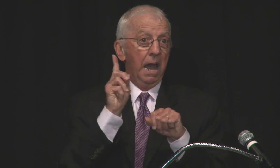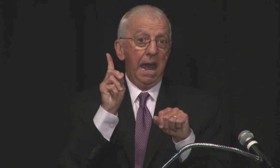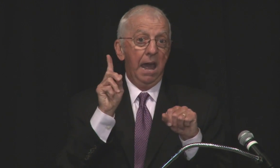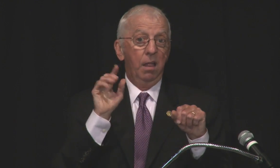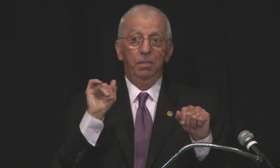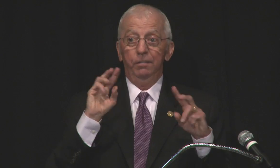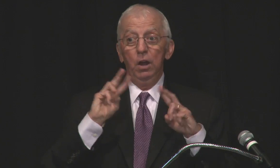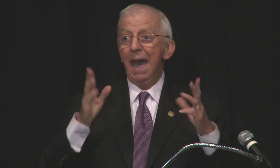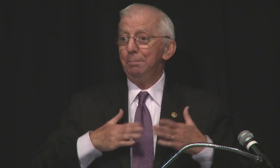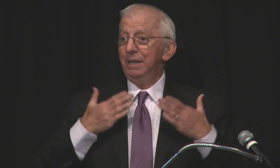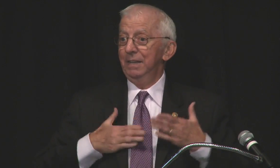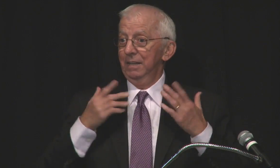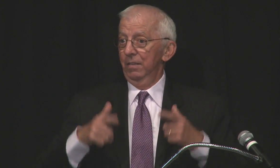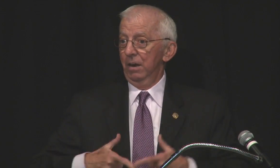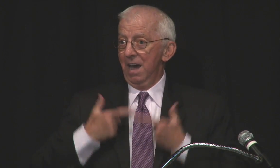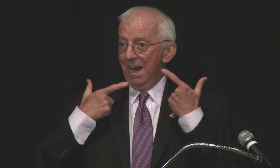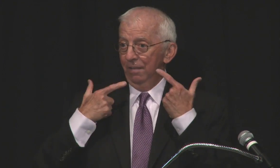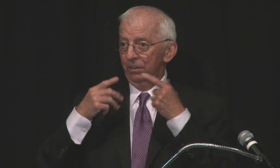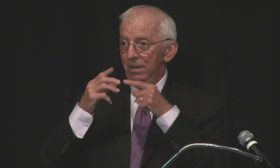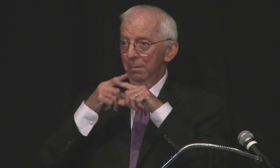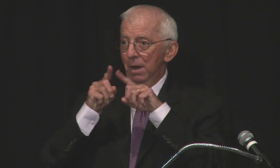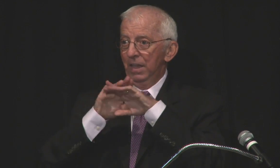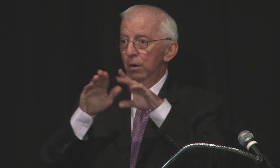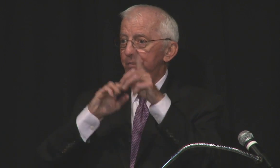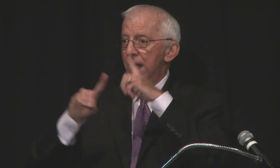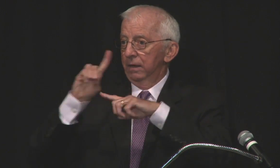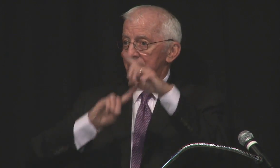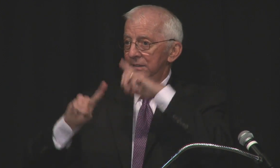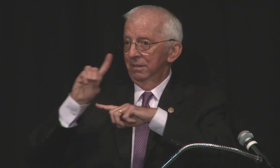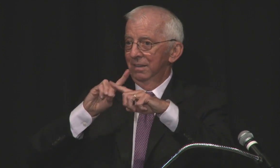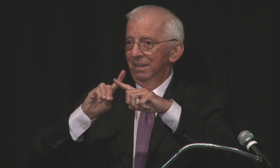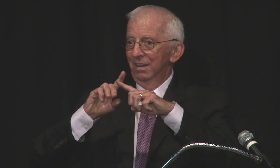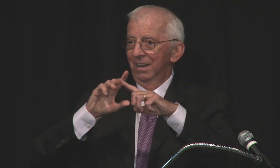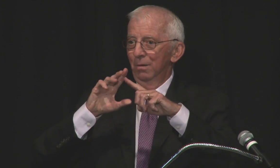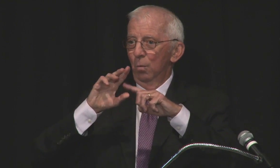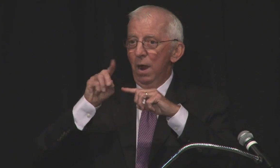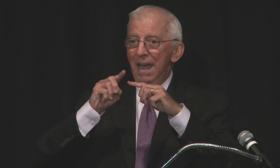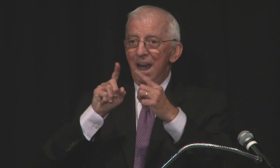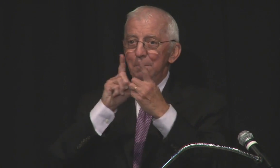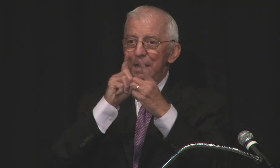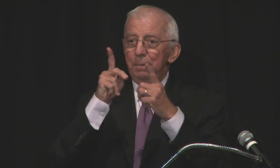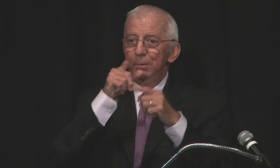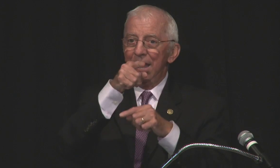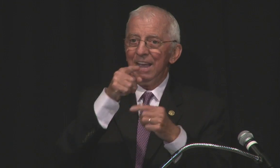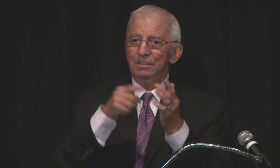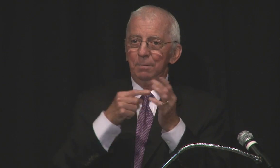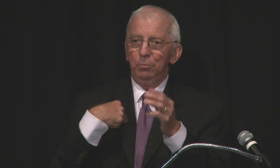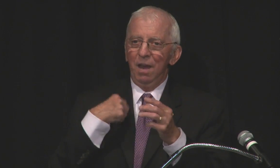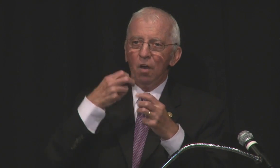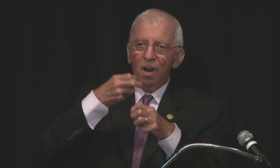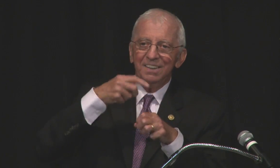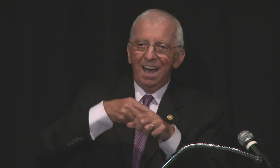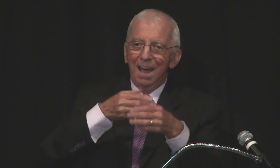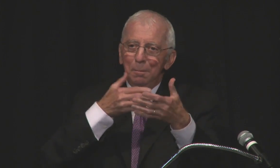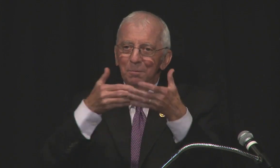and they're very happy in their lives, but they don't sign. When I meet people like that sometimes we have hard time